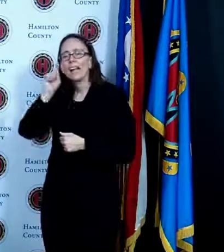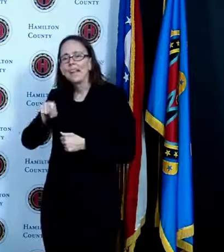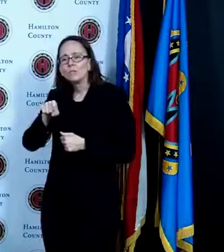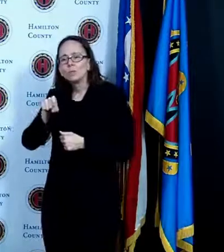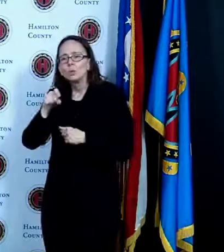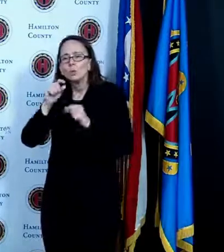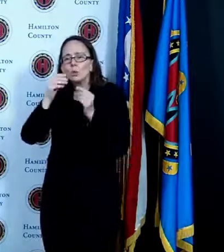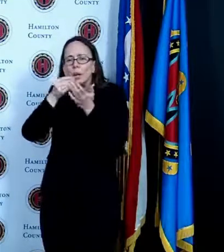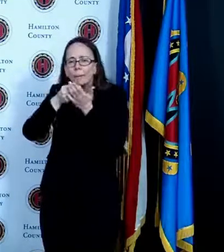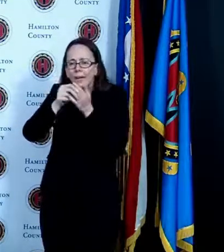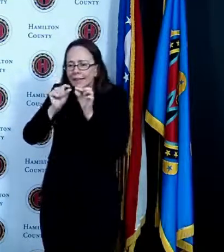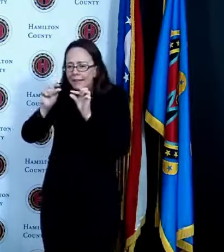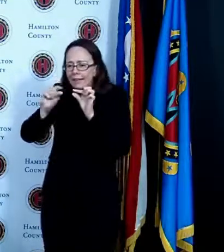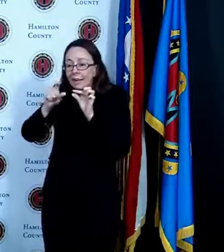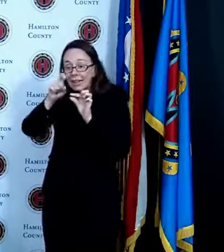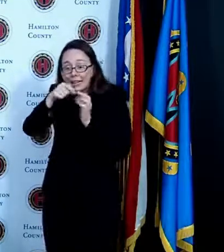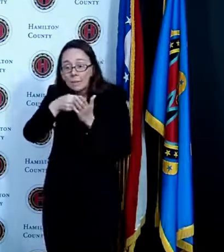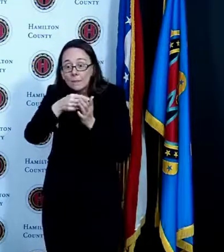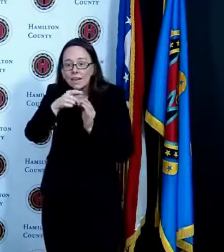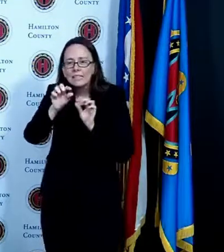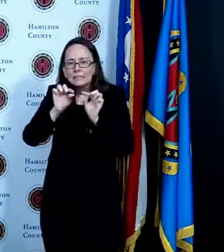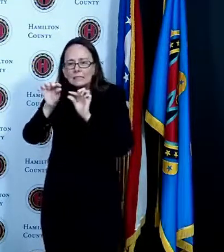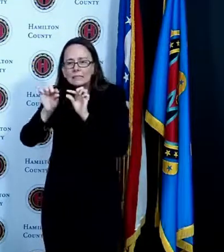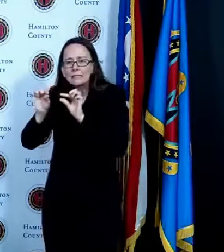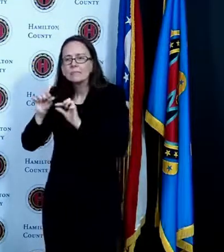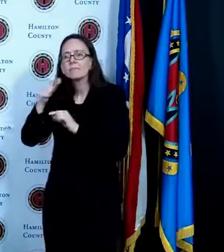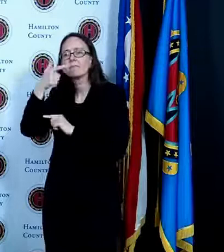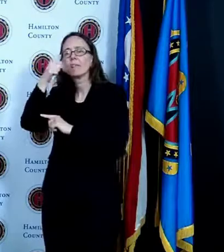exactly what we've done so that money will be going out to those local